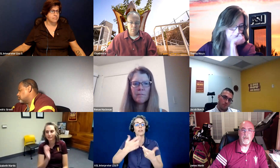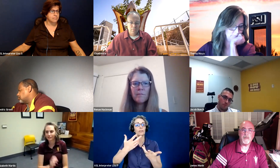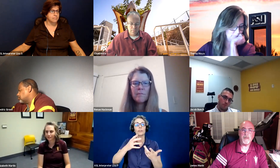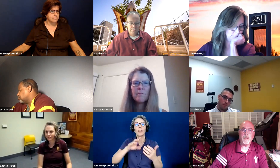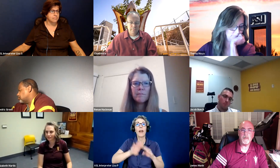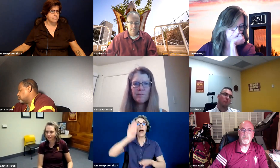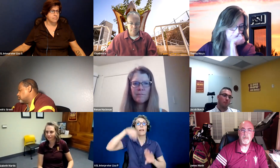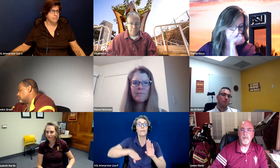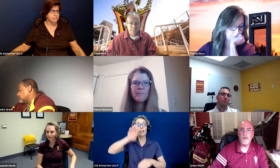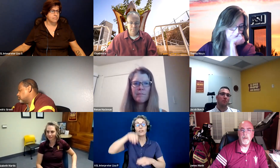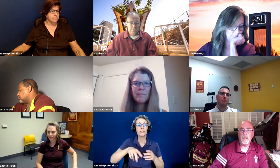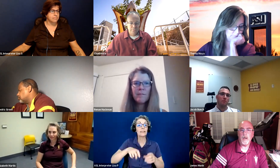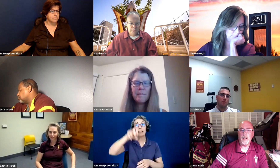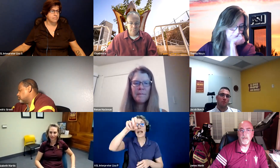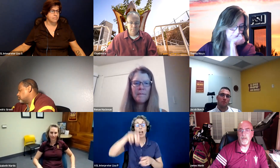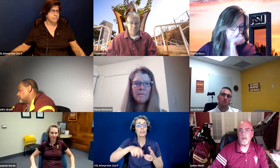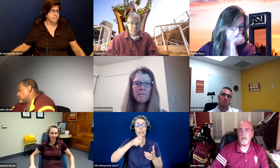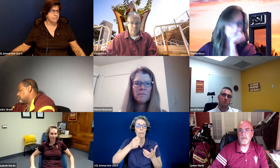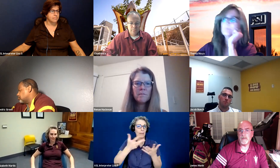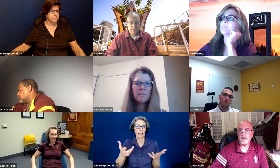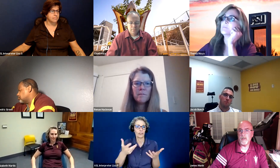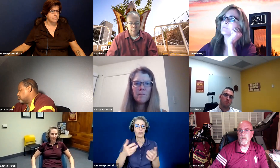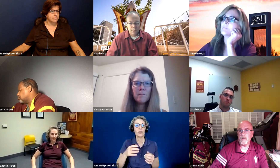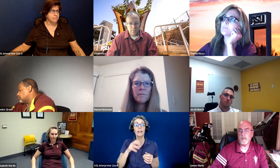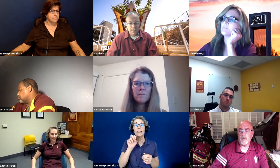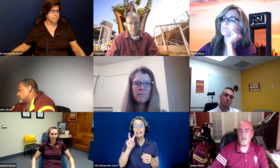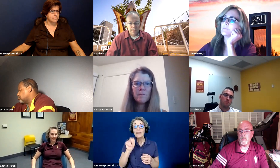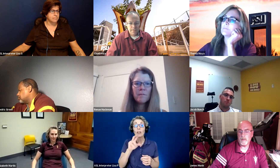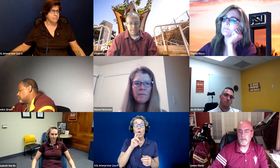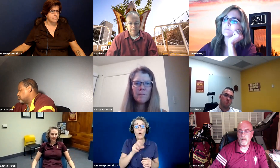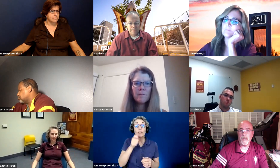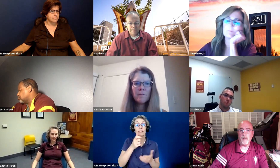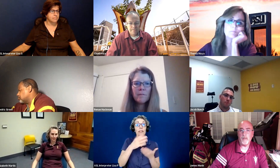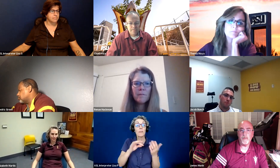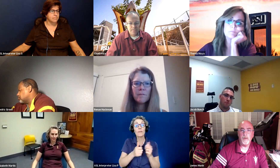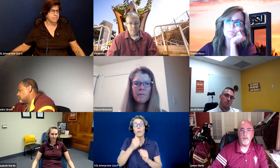and a lot of stairs and stuff. Even the oldest... Some of the oldest buildings on campus